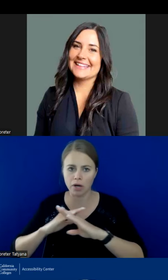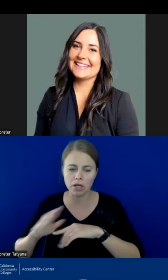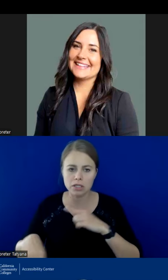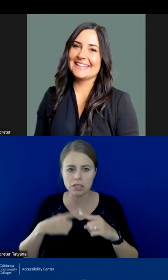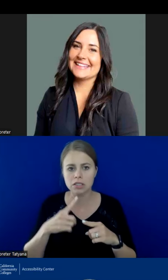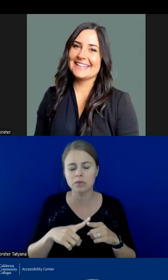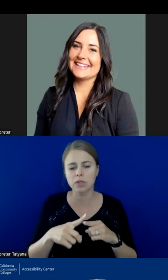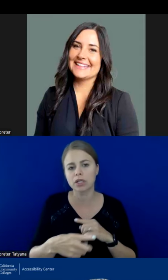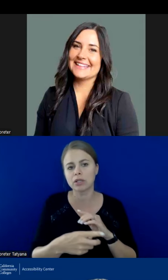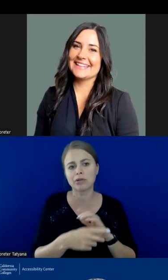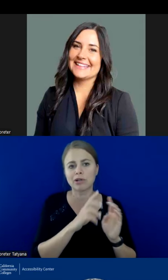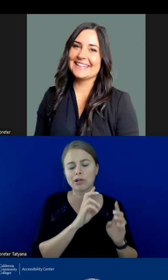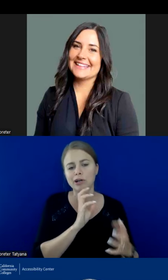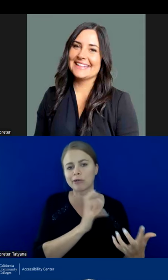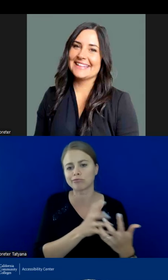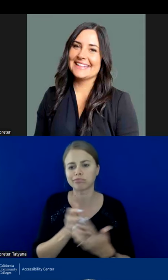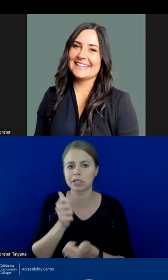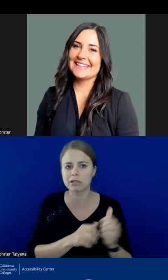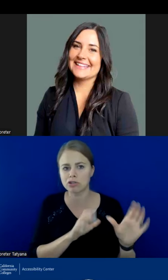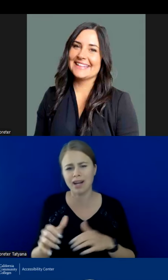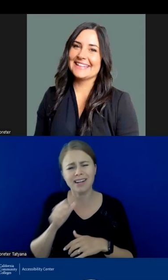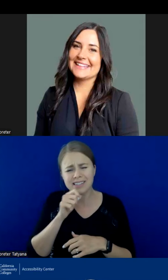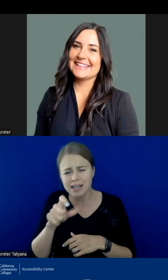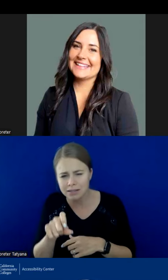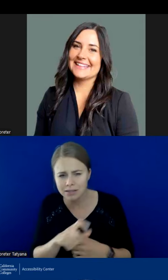Although it's not very necessary to categorize but many